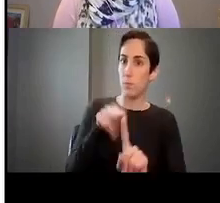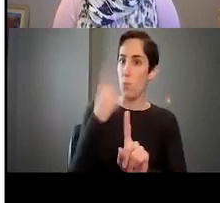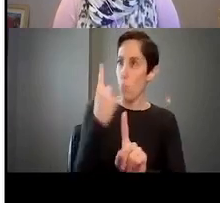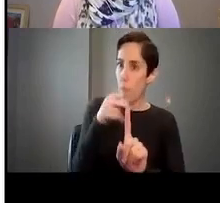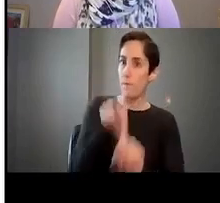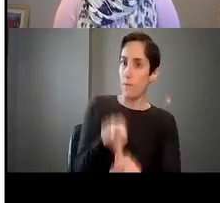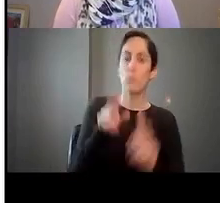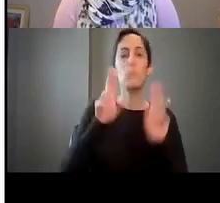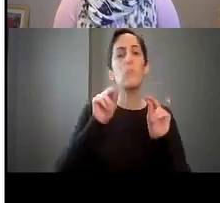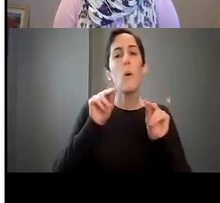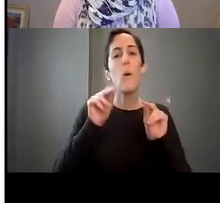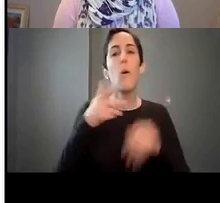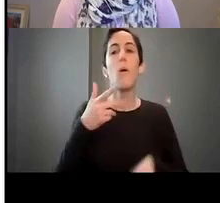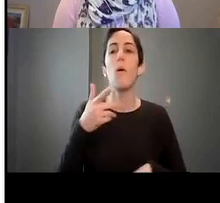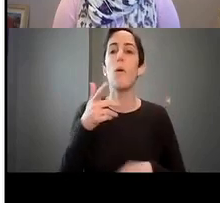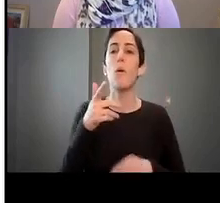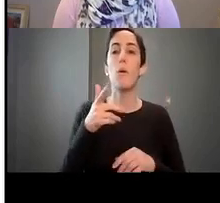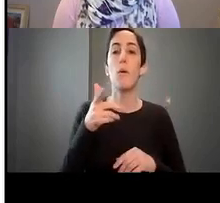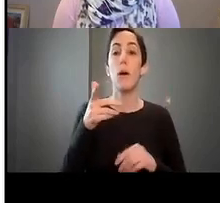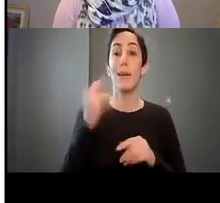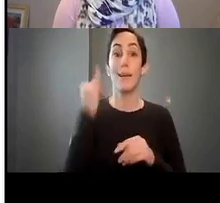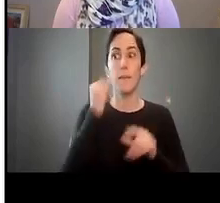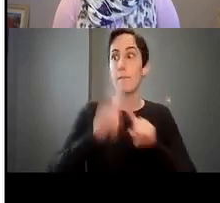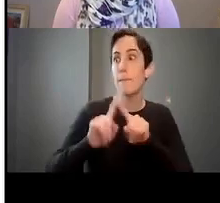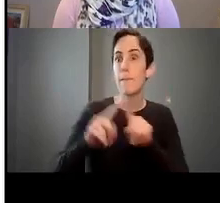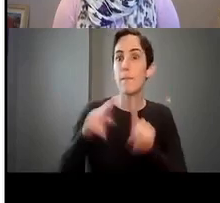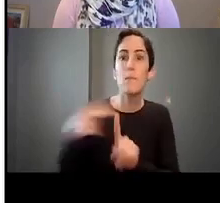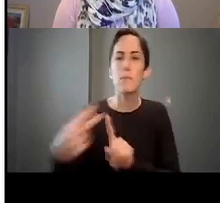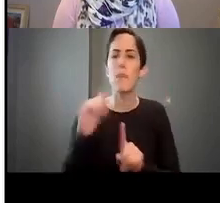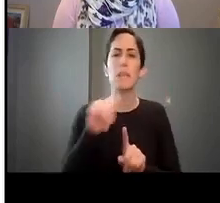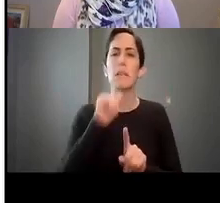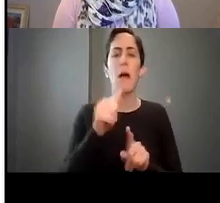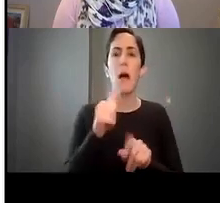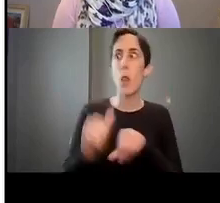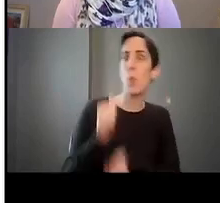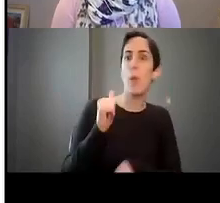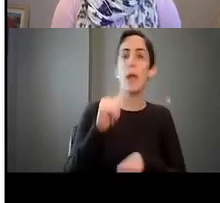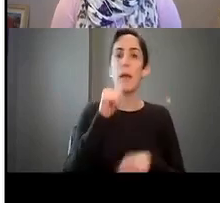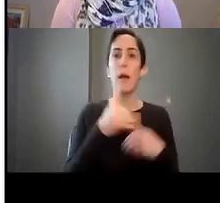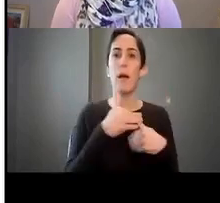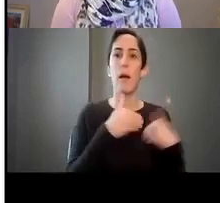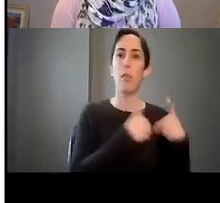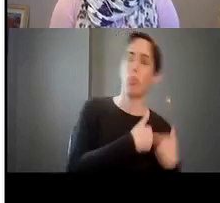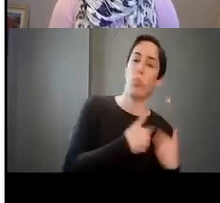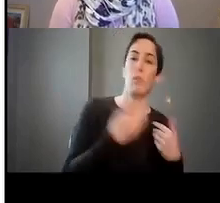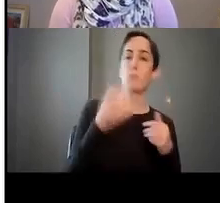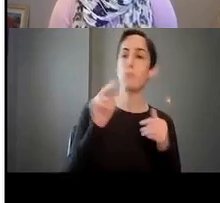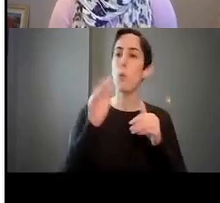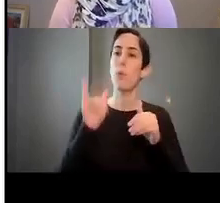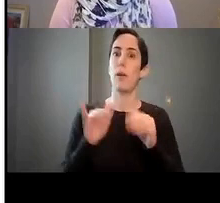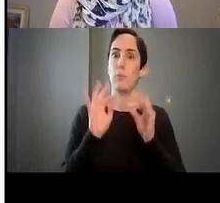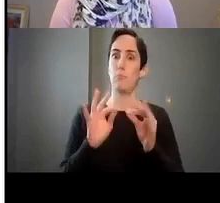as opportunities for us bringing our threats, so much as we see them perhaps best in different ways. So the aim that as opportunities for us bringing our I'm going to recommend for our families best in different ways. So the aim that